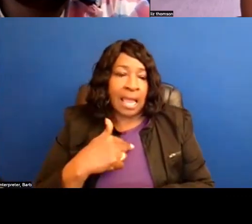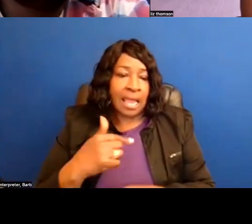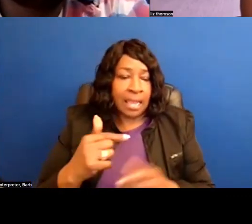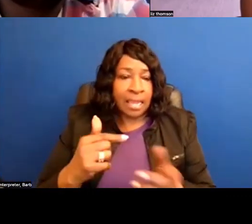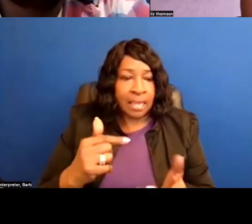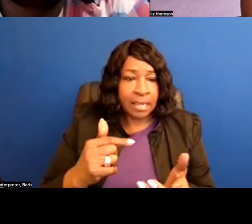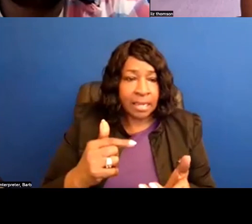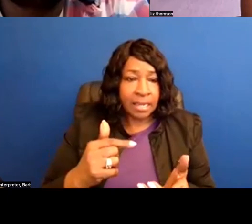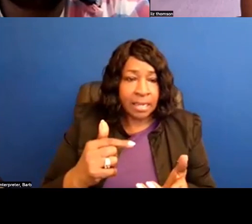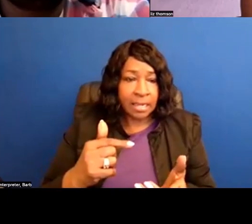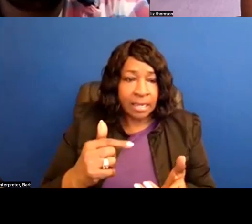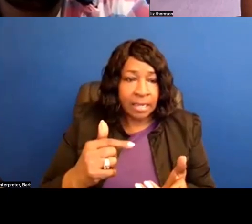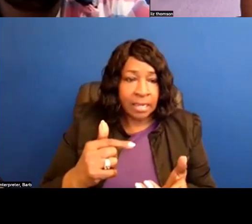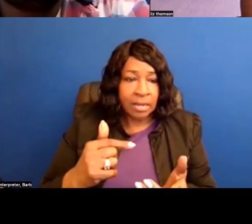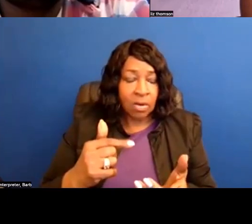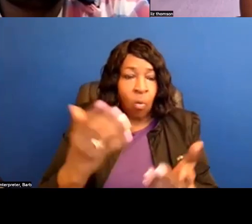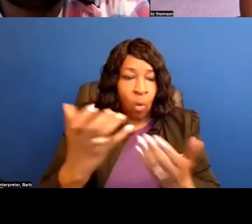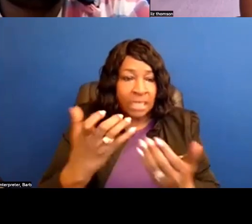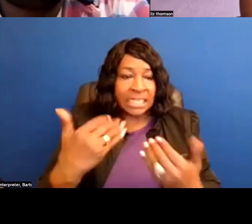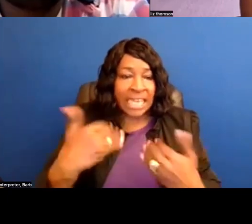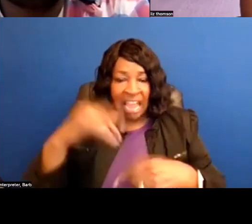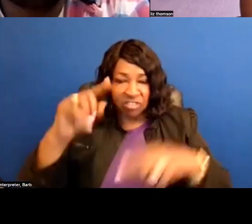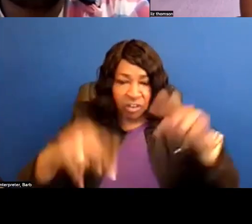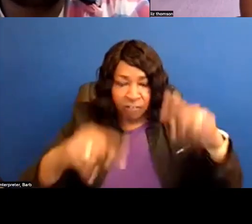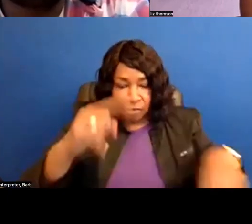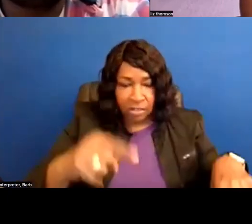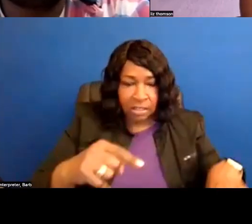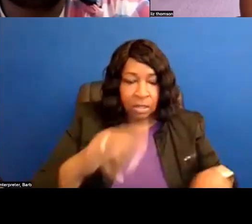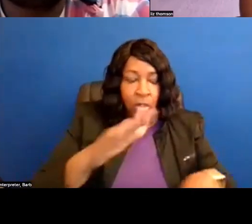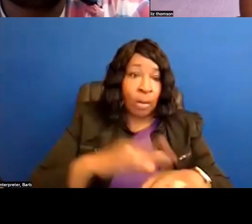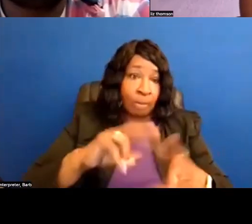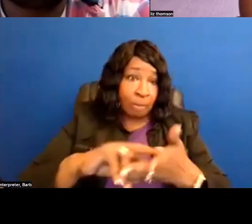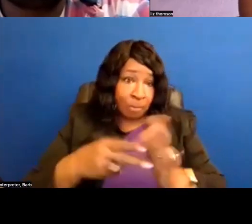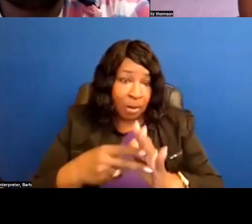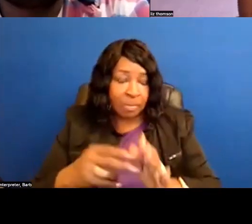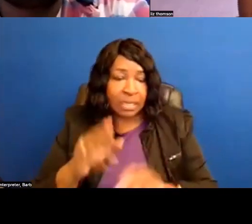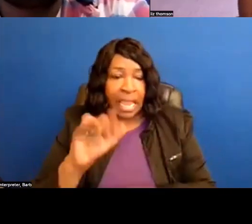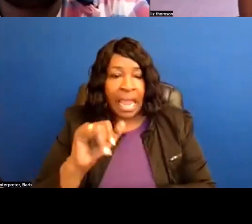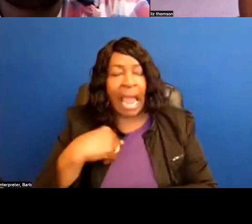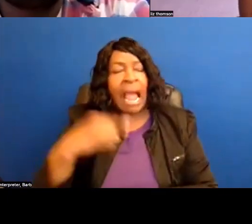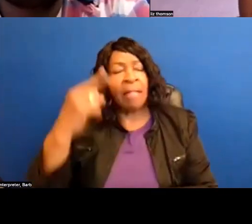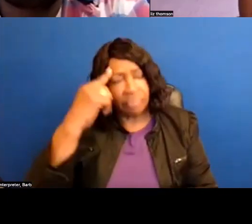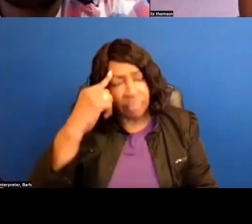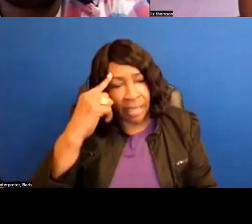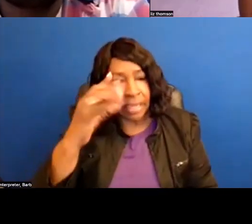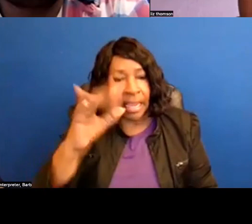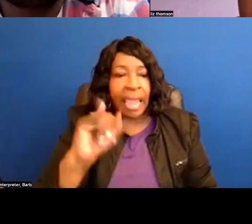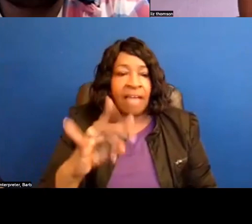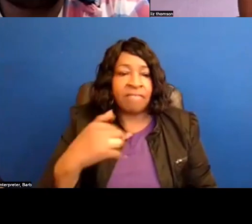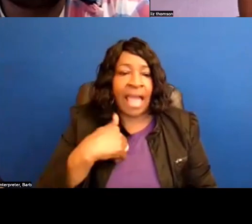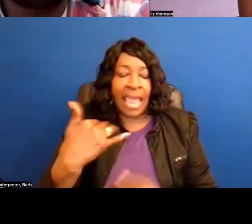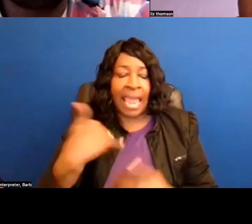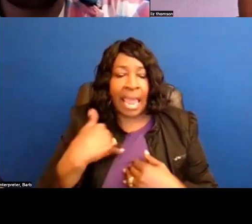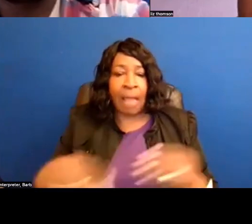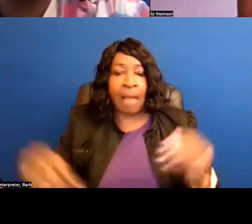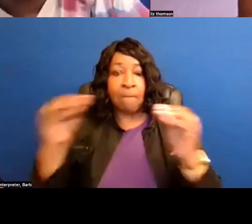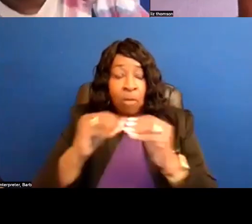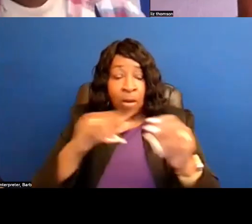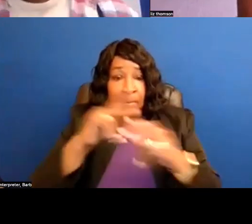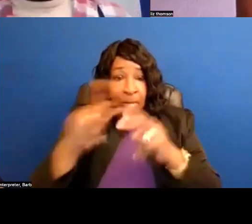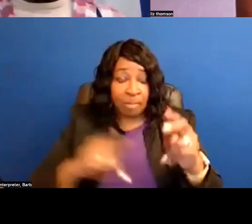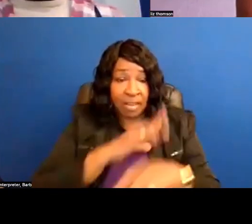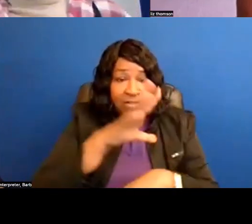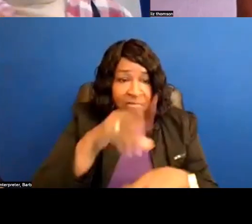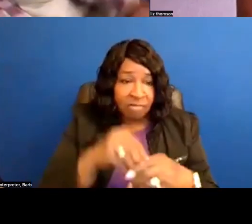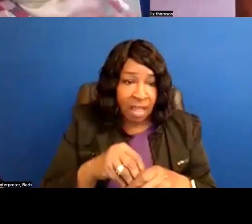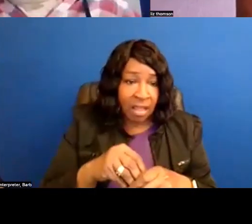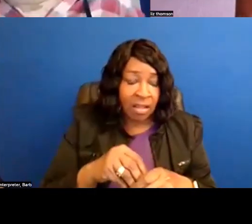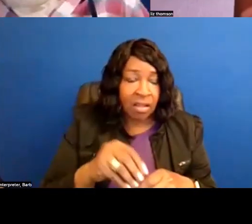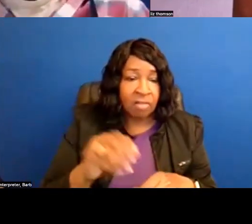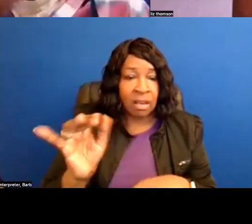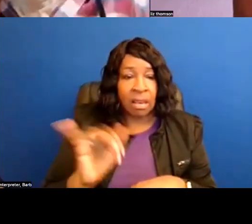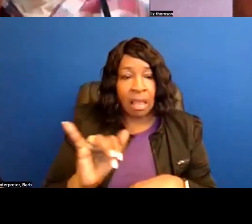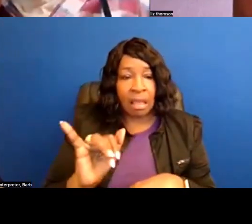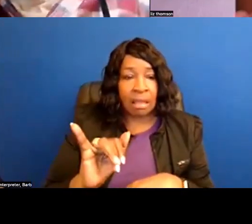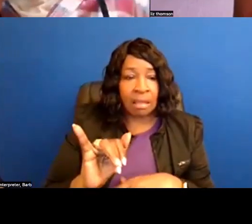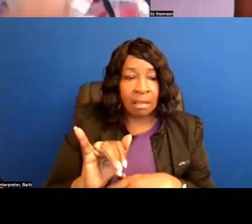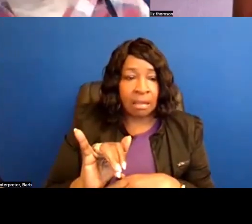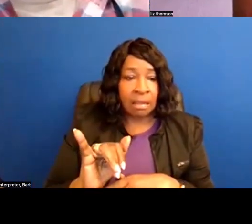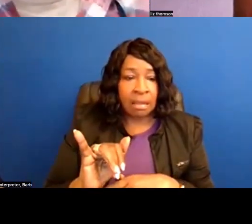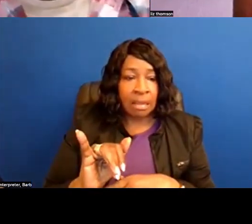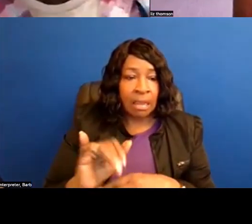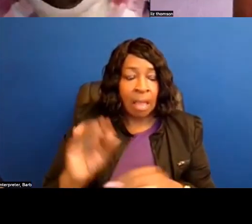And so if more participants had mobility, disability,